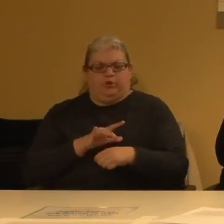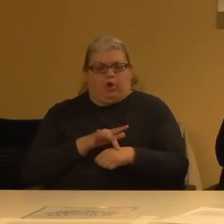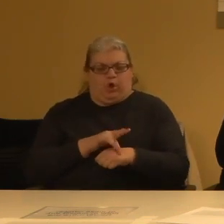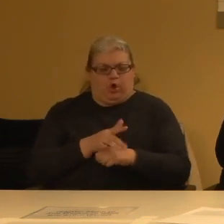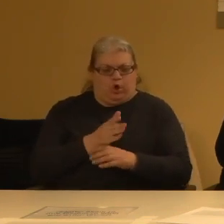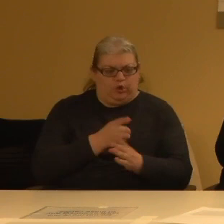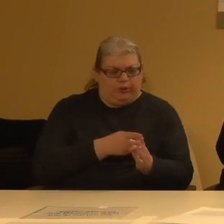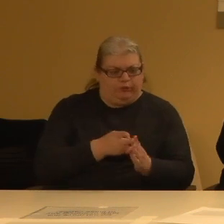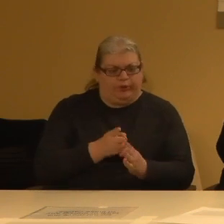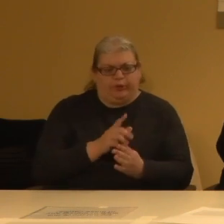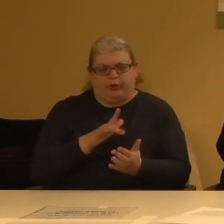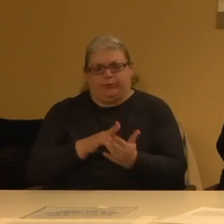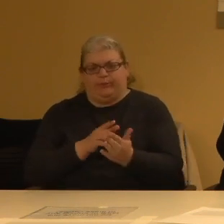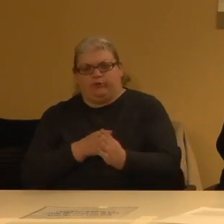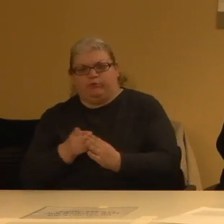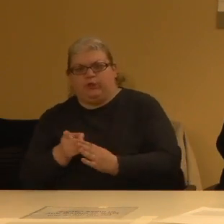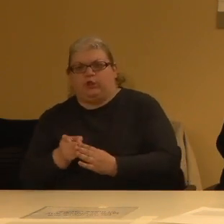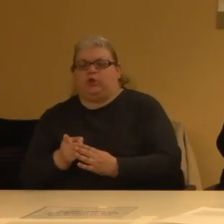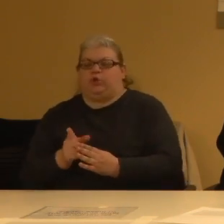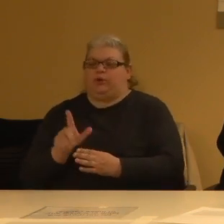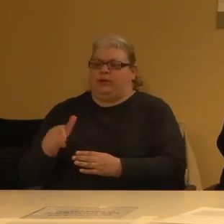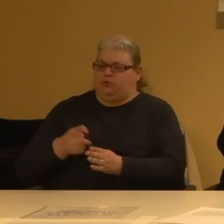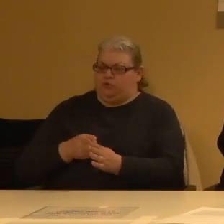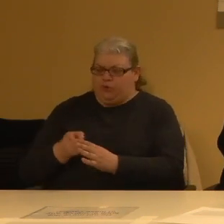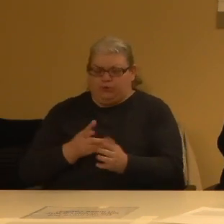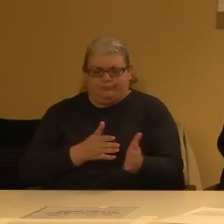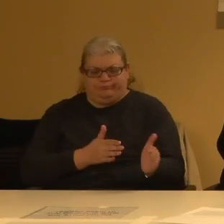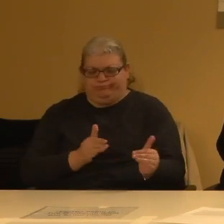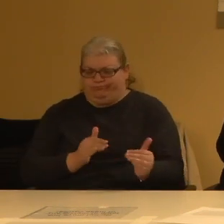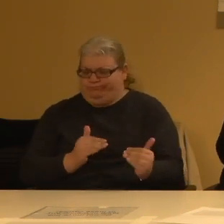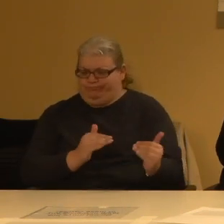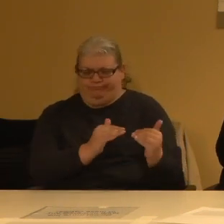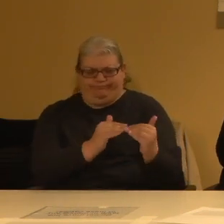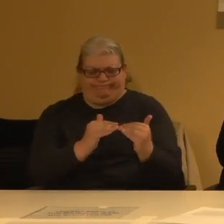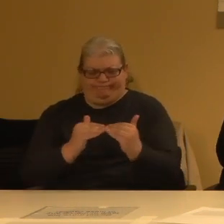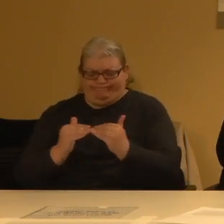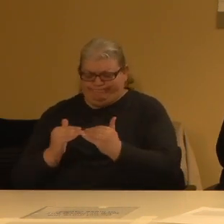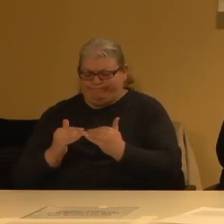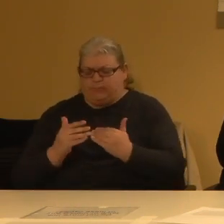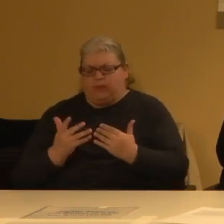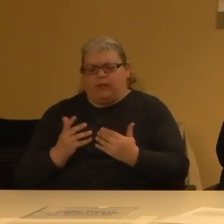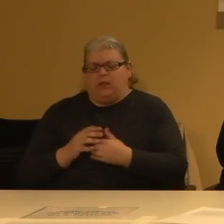and late career dramaturges, 'cause they're of equal importance. But one of the things that I was thinking about is that for